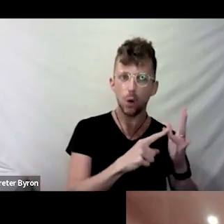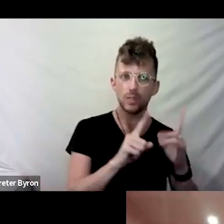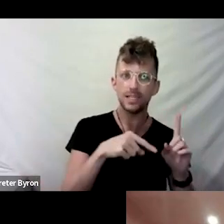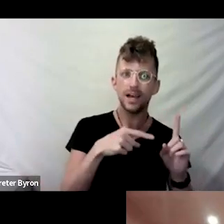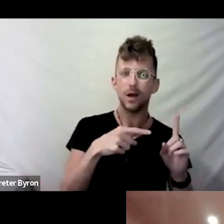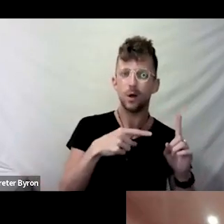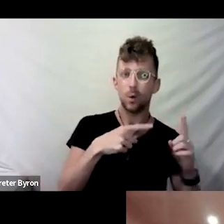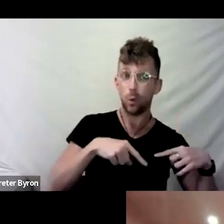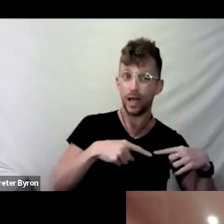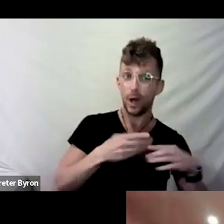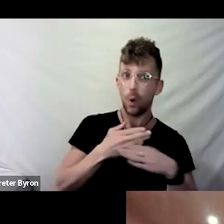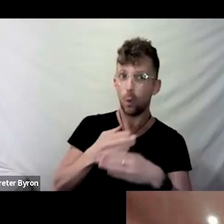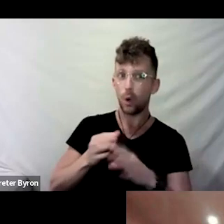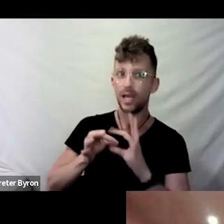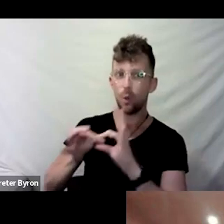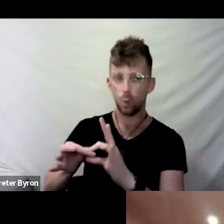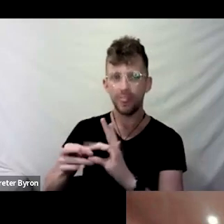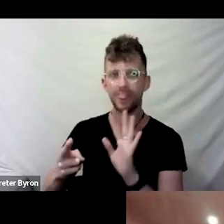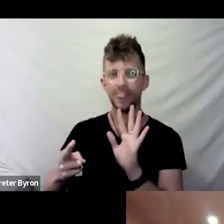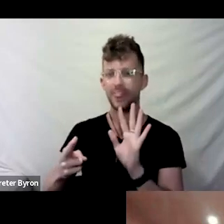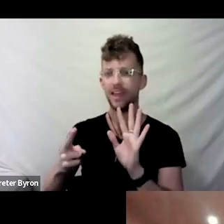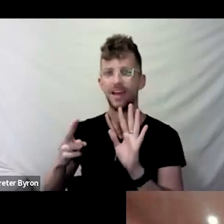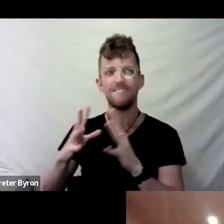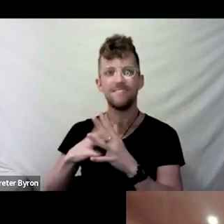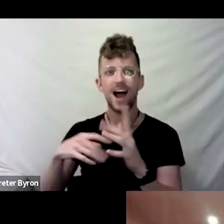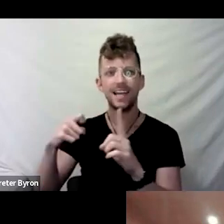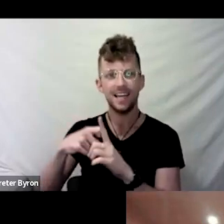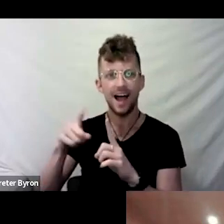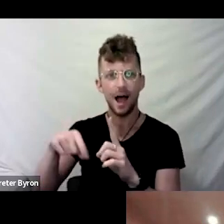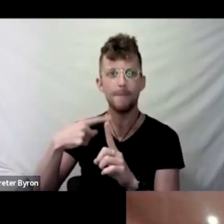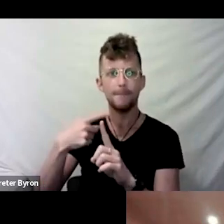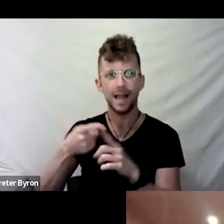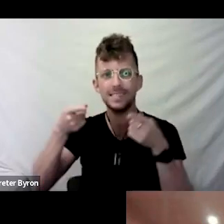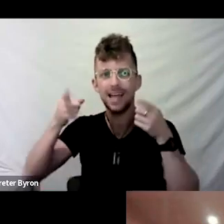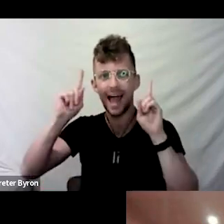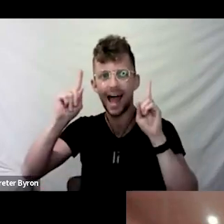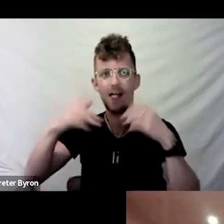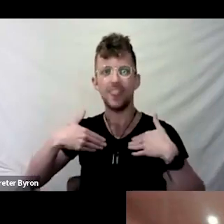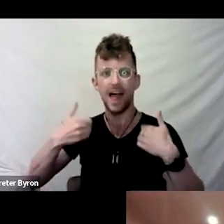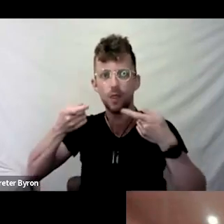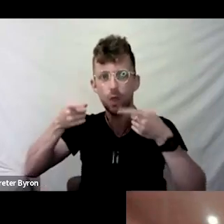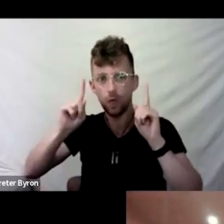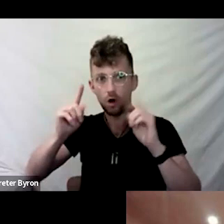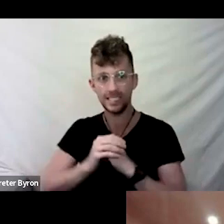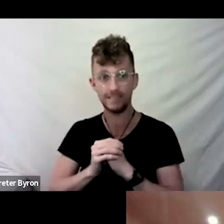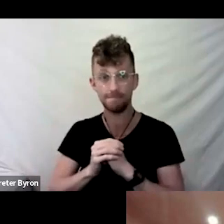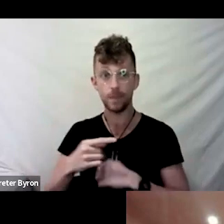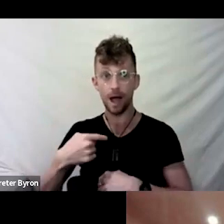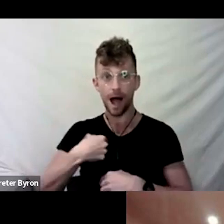I just want to make it clear to you that I am here tonight as a volunteer and advocate, Whaikaha hasn’t paid me to be here. Thank you.